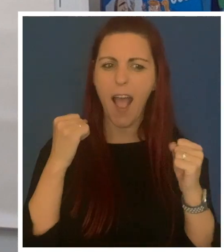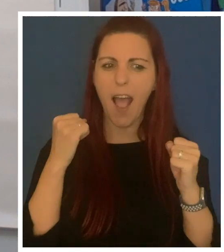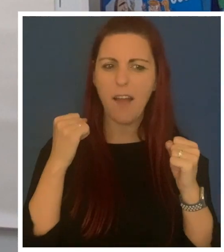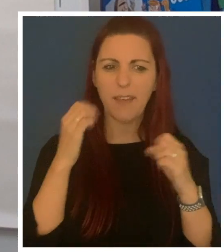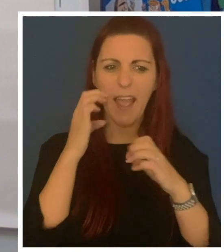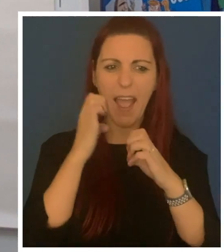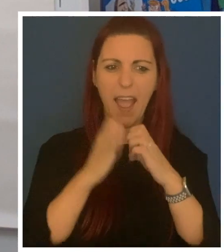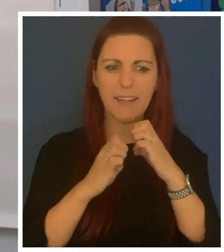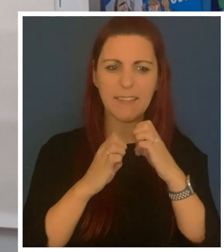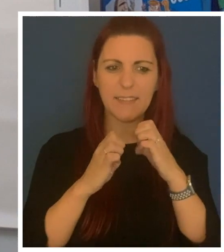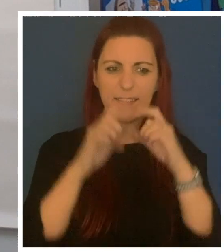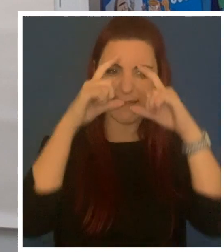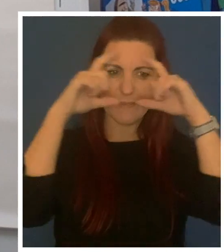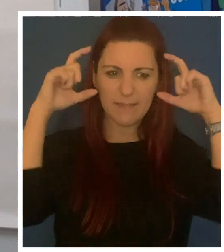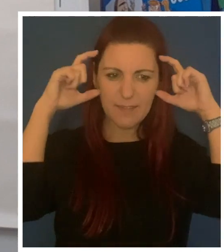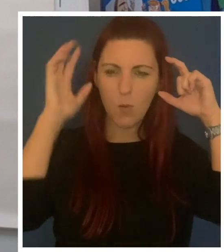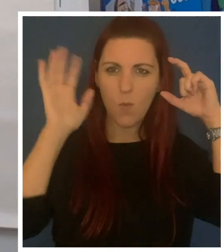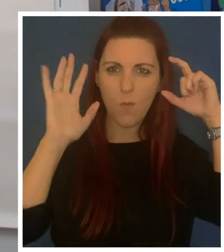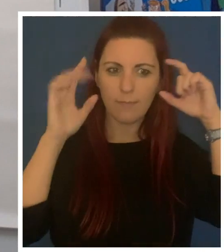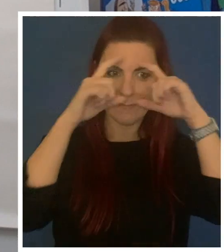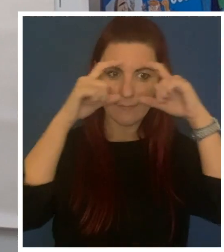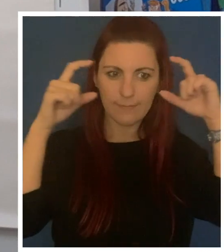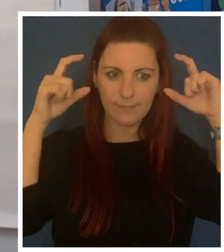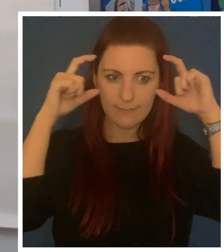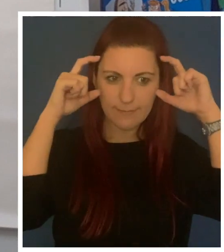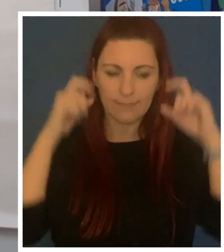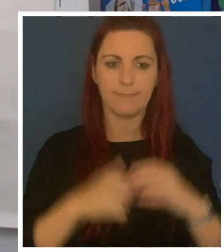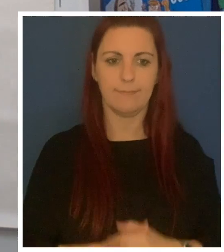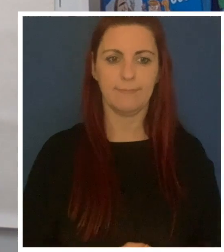the rectangle, so flat across the top, flat across the sides and flat across the bottom.